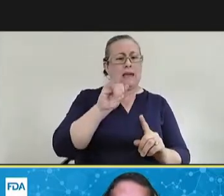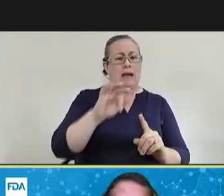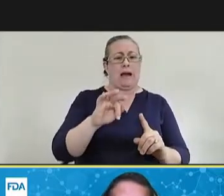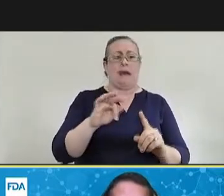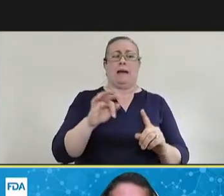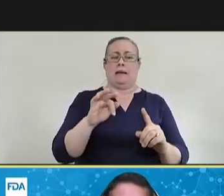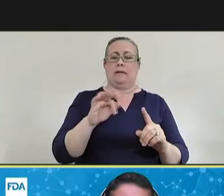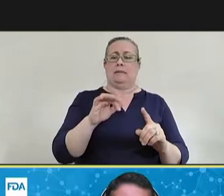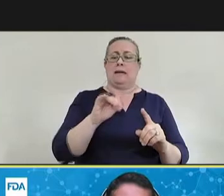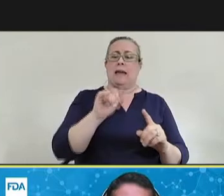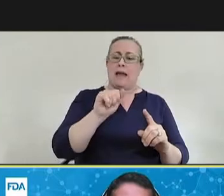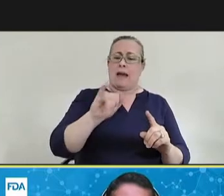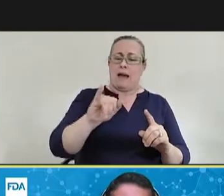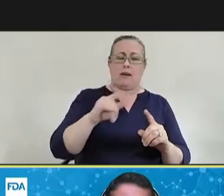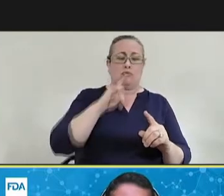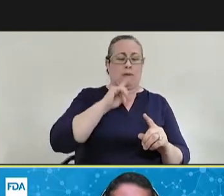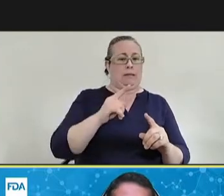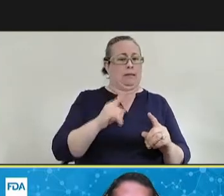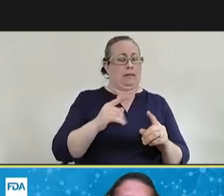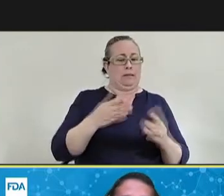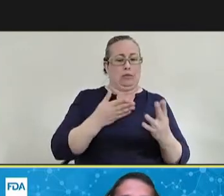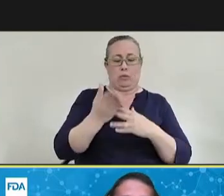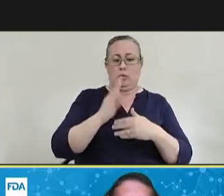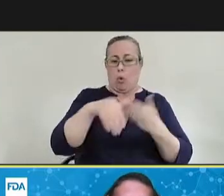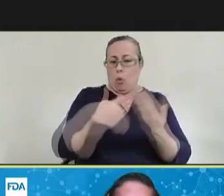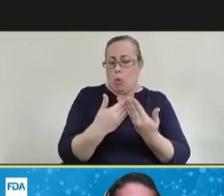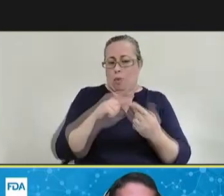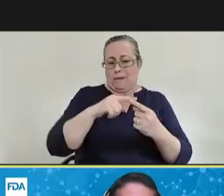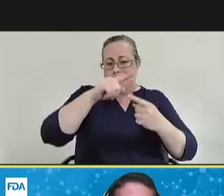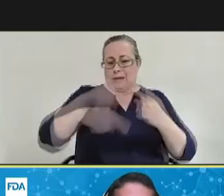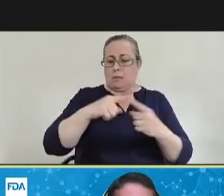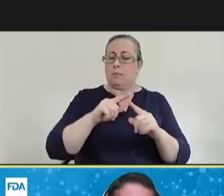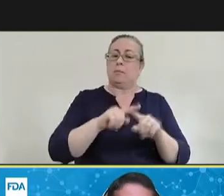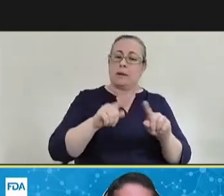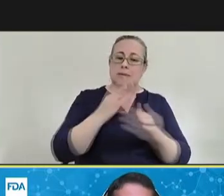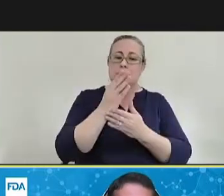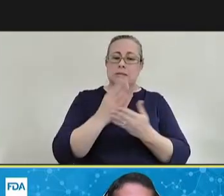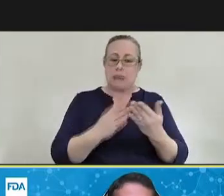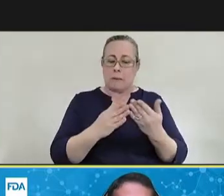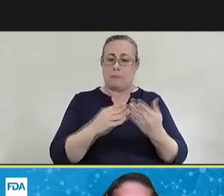but I want to emphasize that some of the use cases may be outside of FDA's oversight,